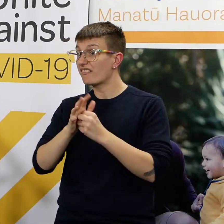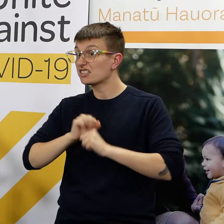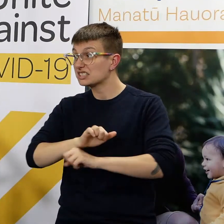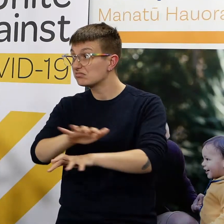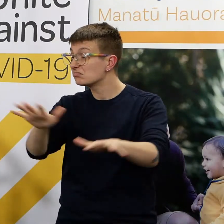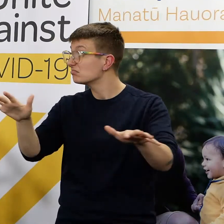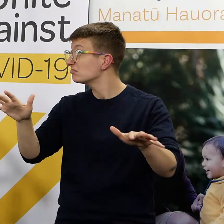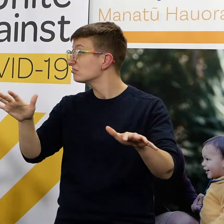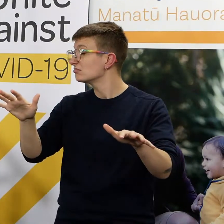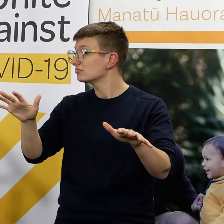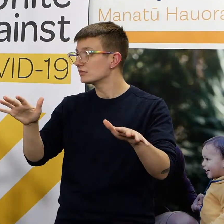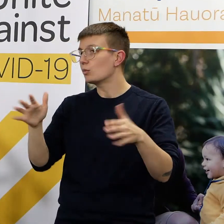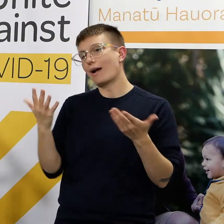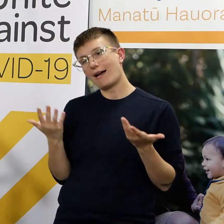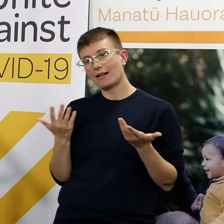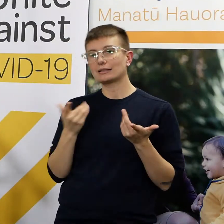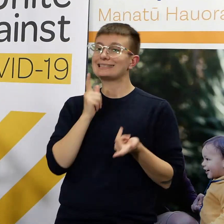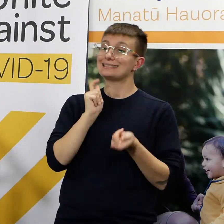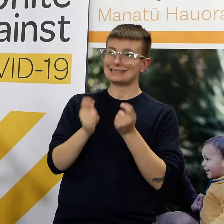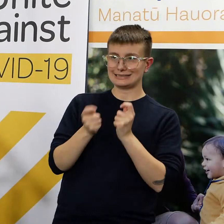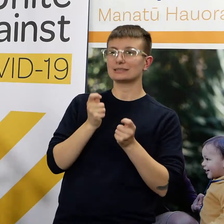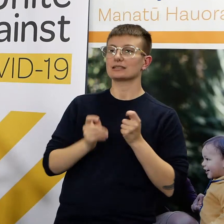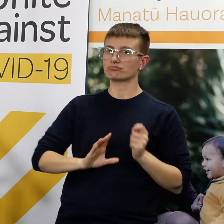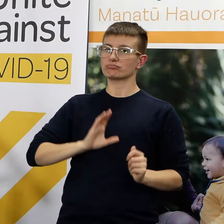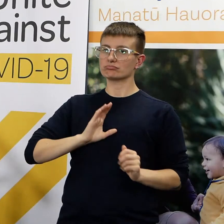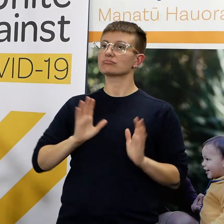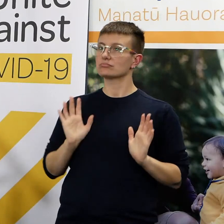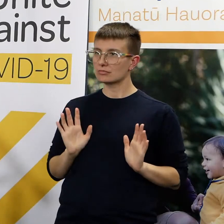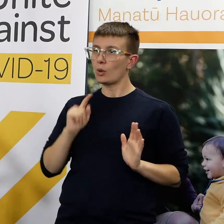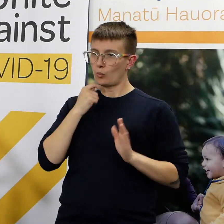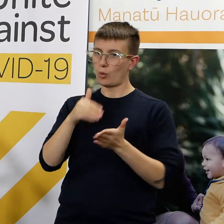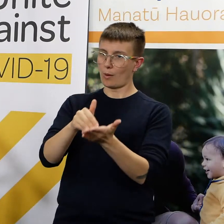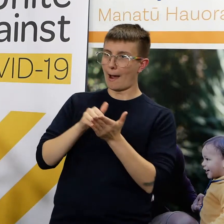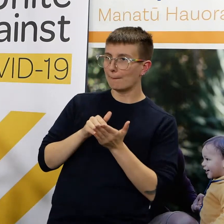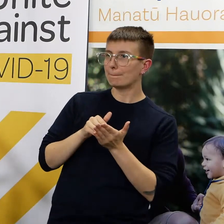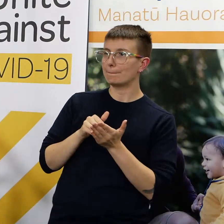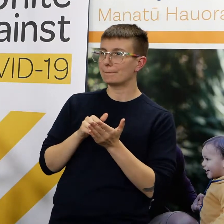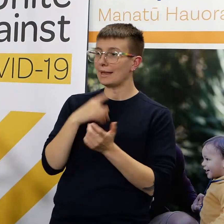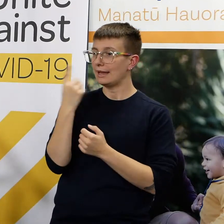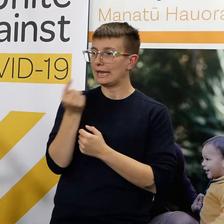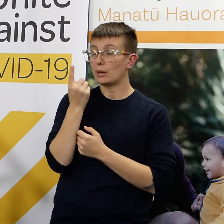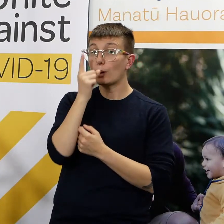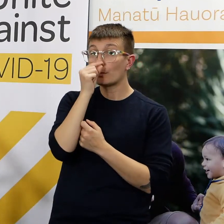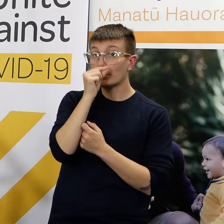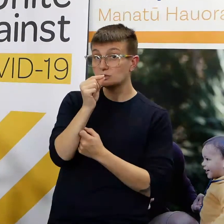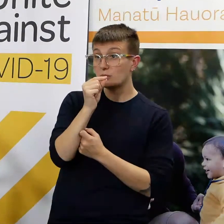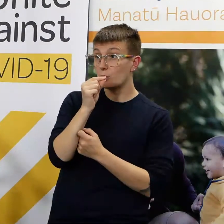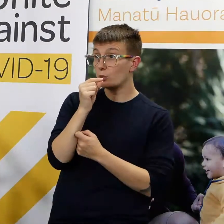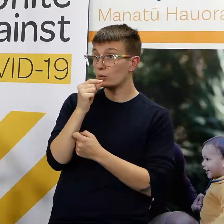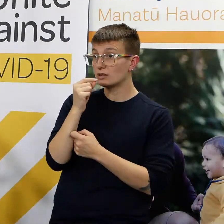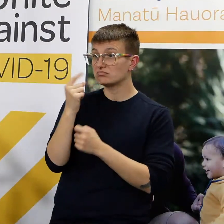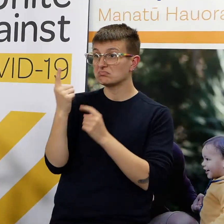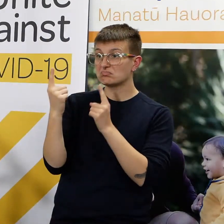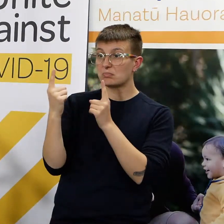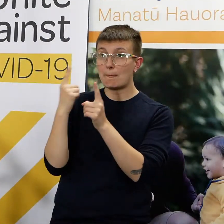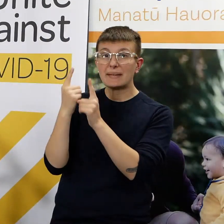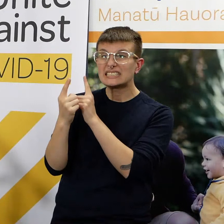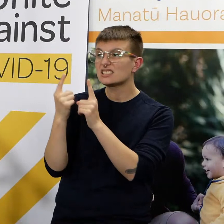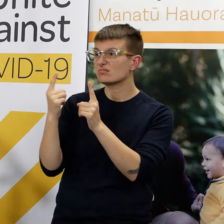And that's why we're making sure that anybody who would think may have had close contact with these people or been in the same facility.